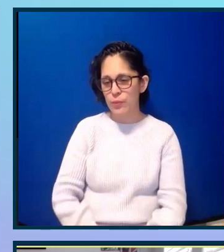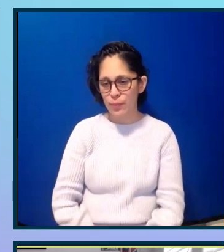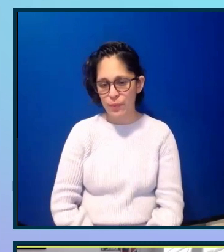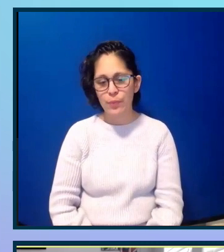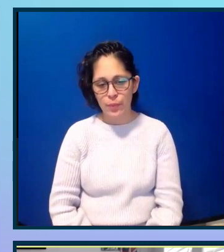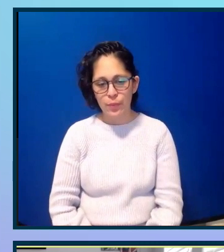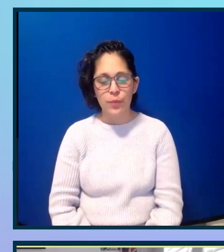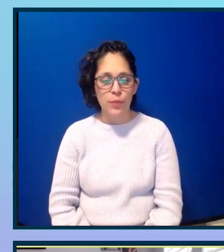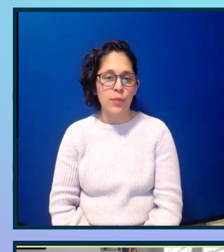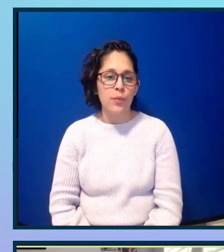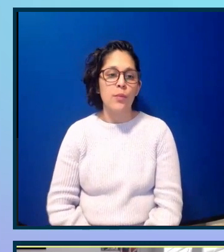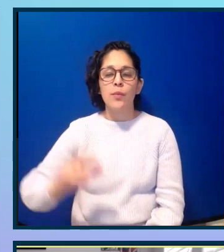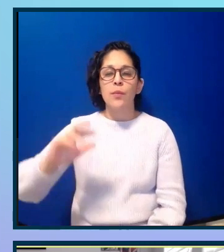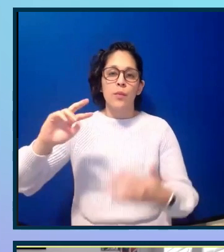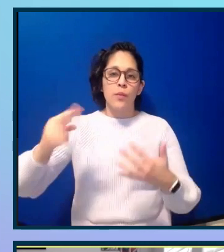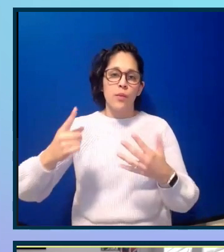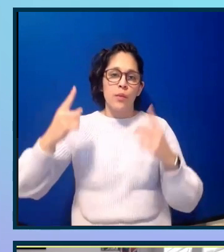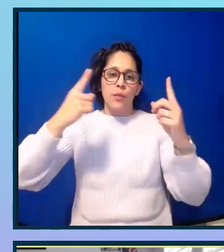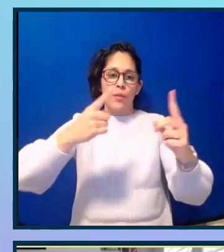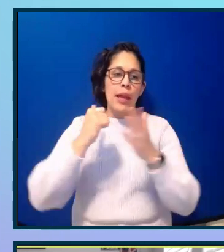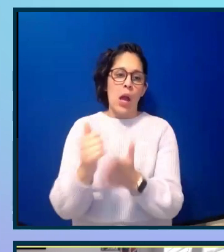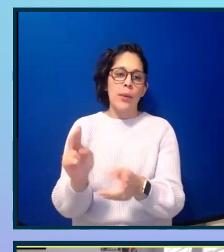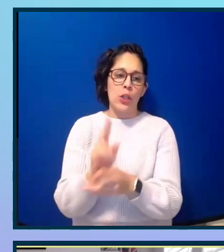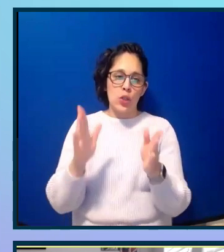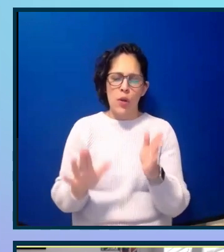The second objective is helping users find what they need.